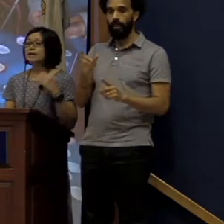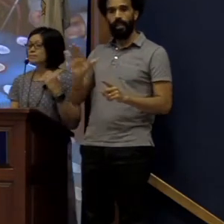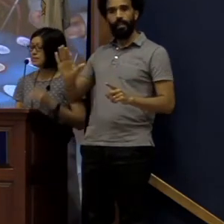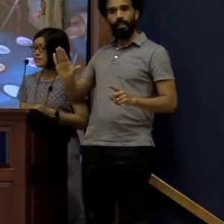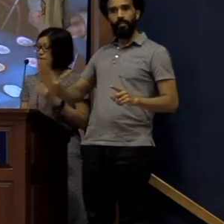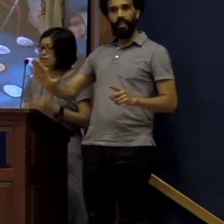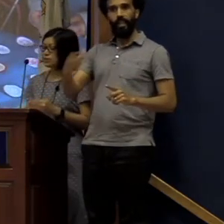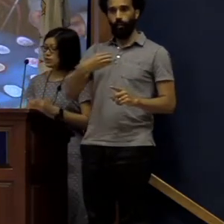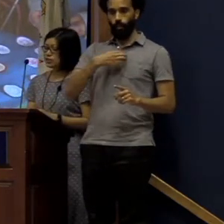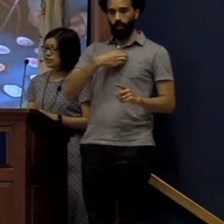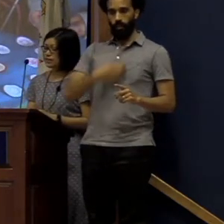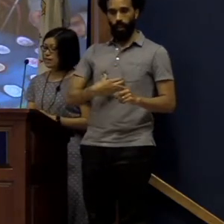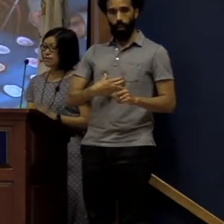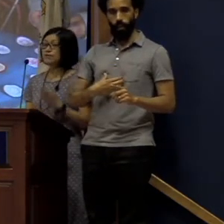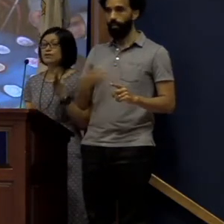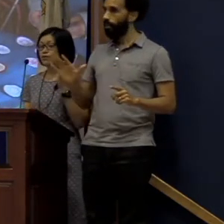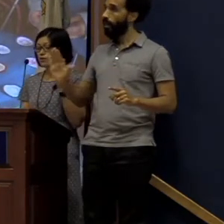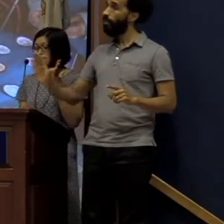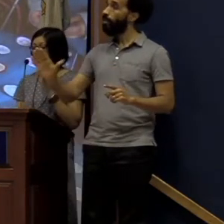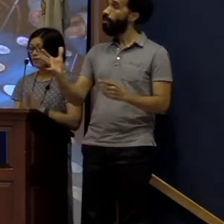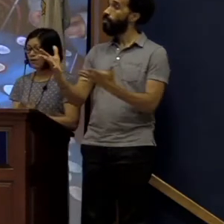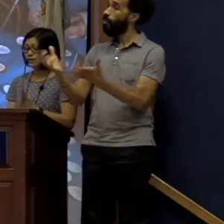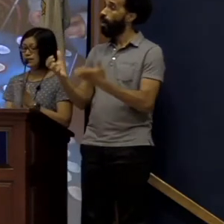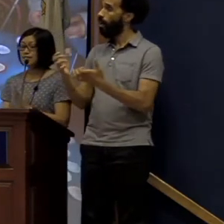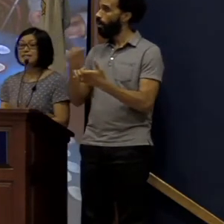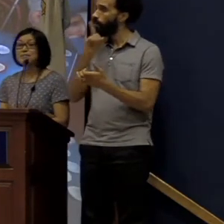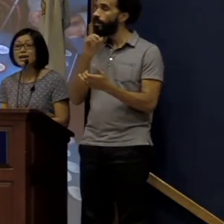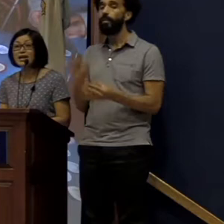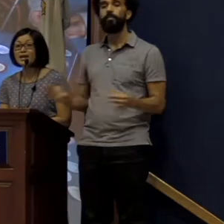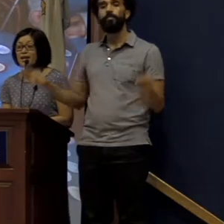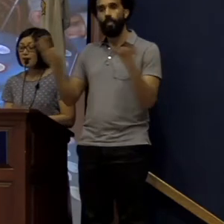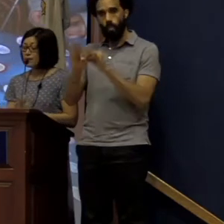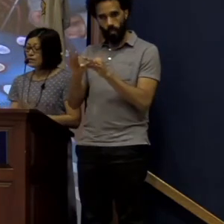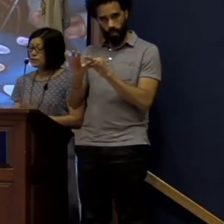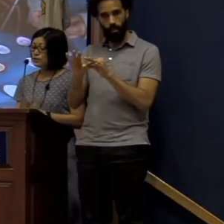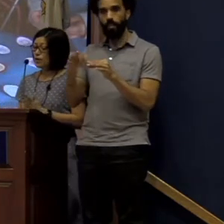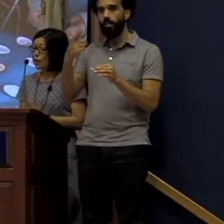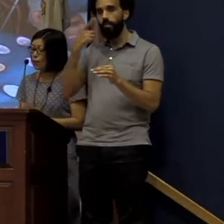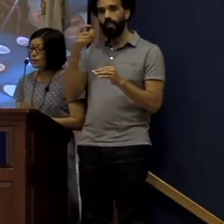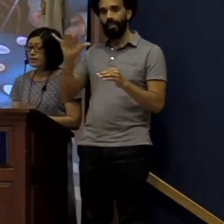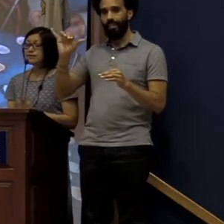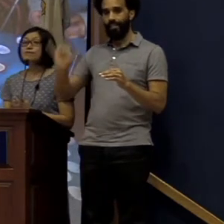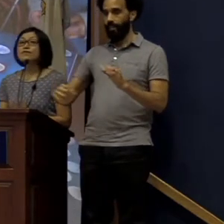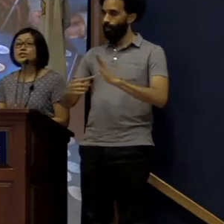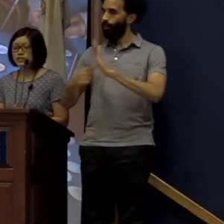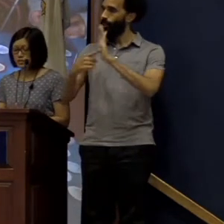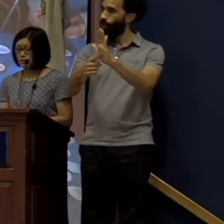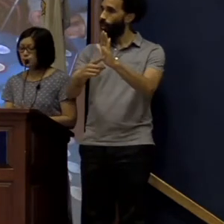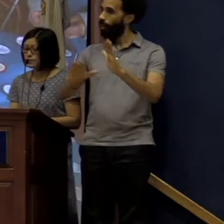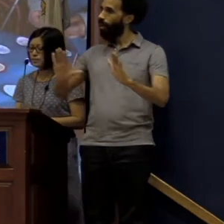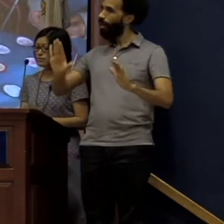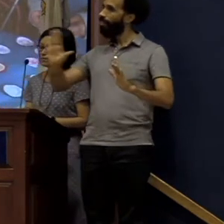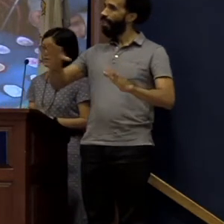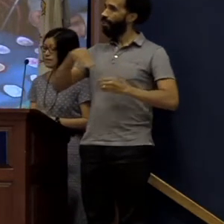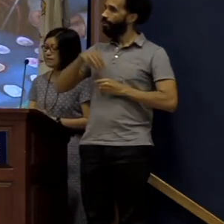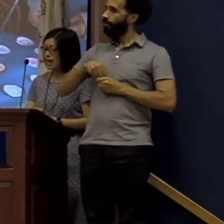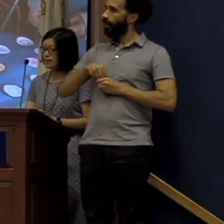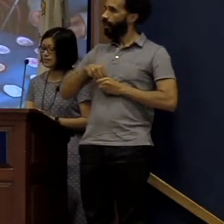epistemological shifts accounting for not just a lost and despair but also the hope the visions and wisdoms of lip lights and